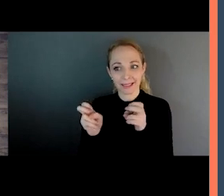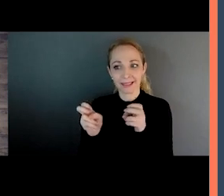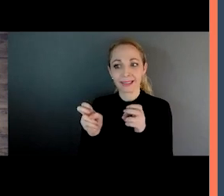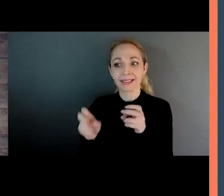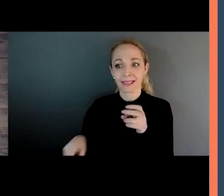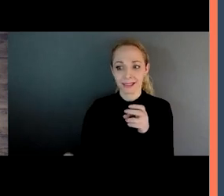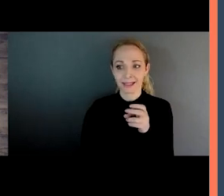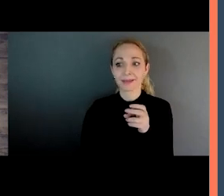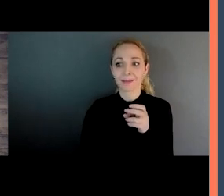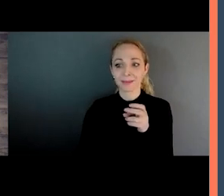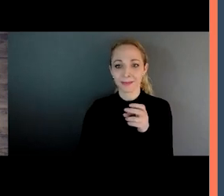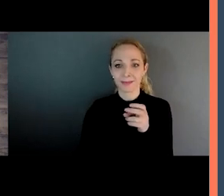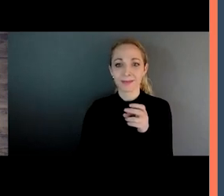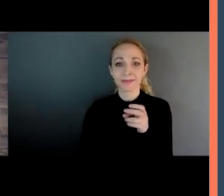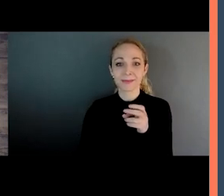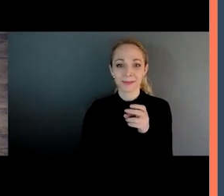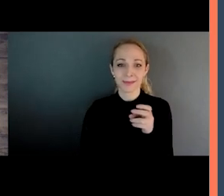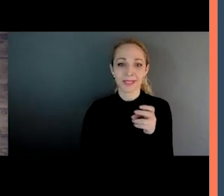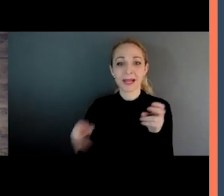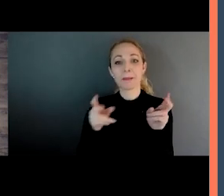IT HERE AND HERE.